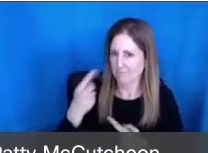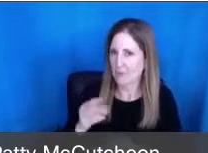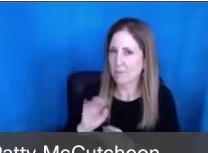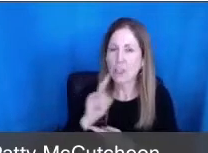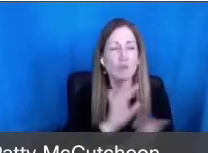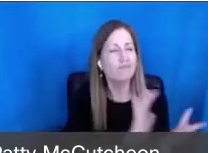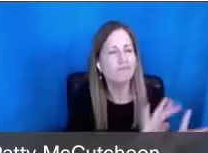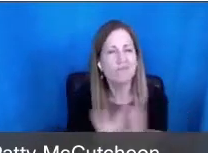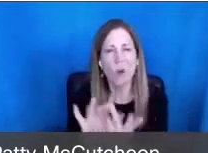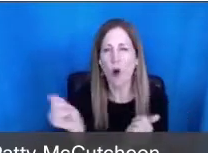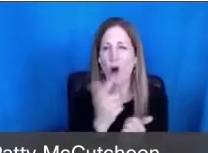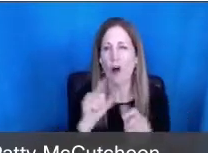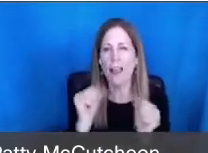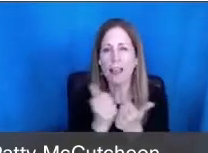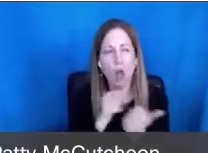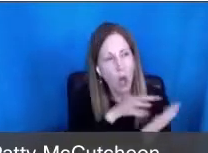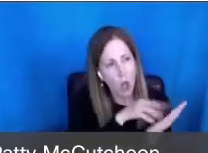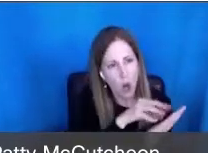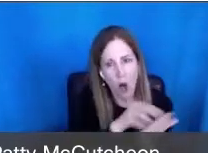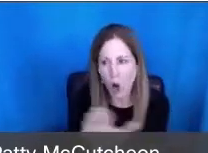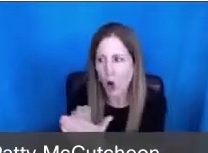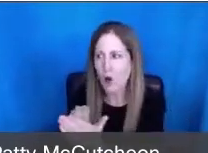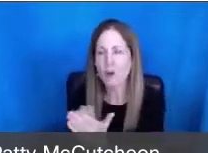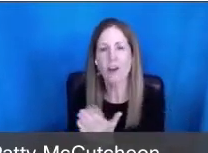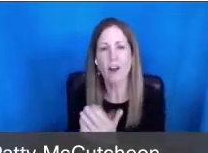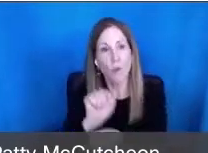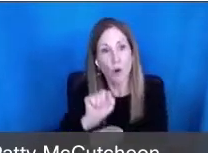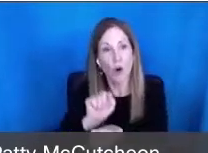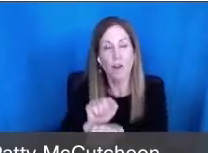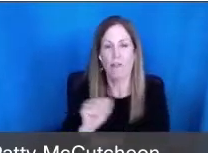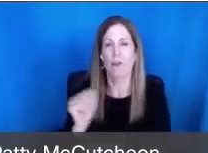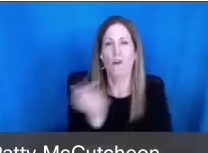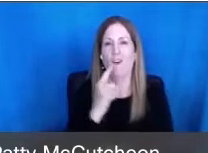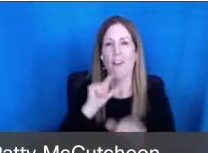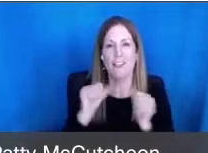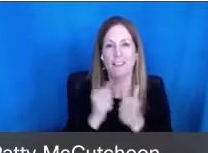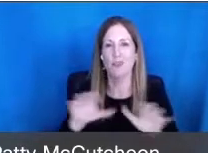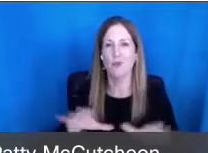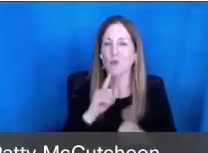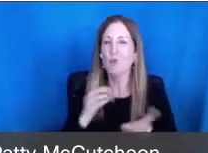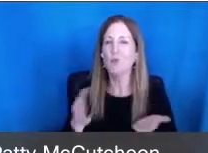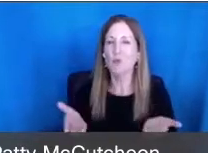you get to learn a little bit about the work that every agency does to serve the people of Minnesota.